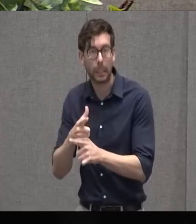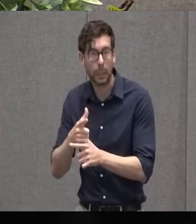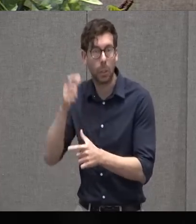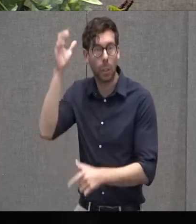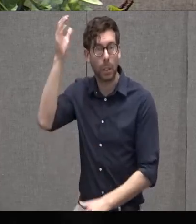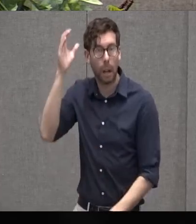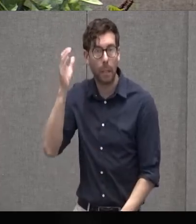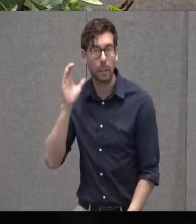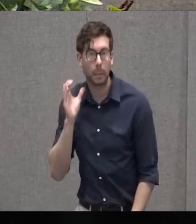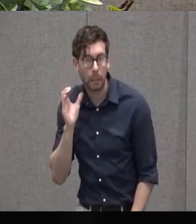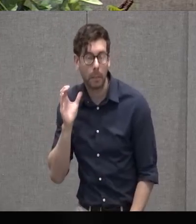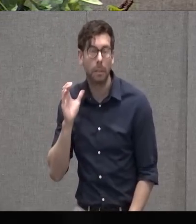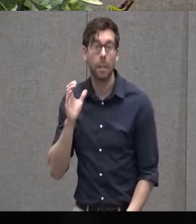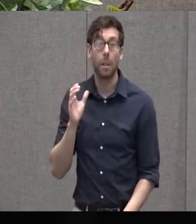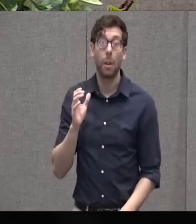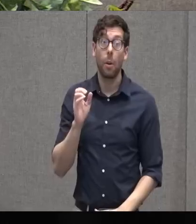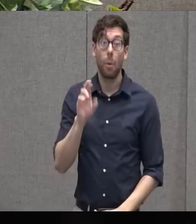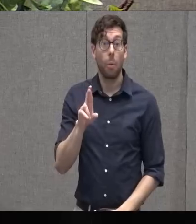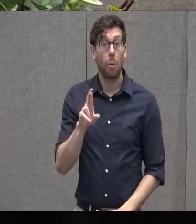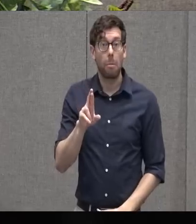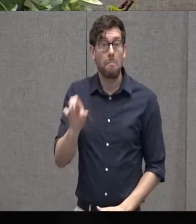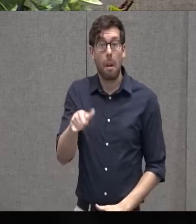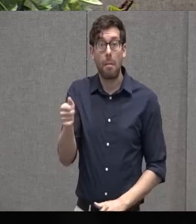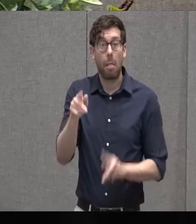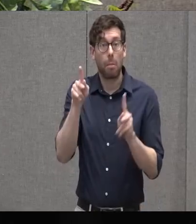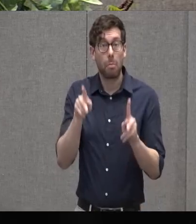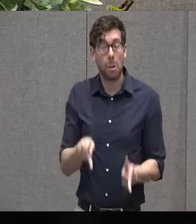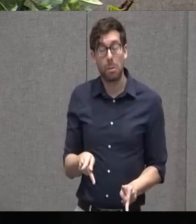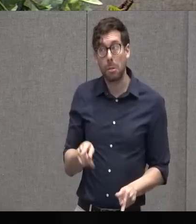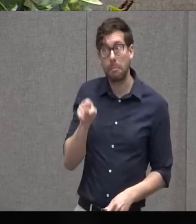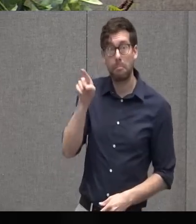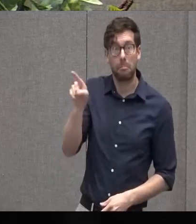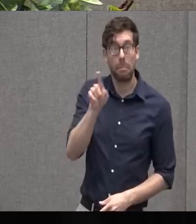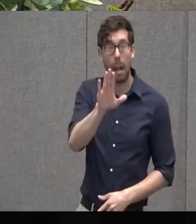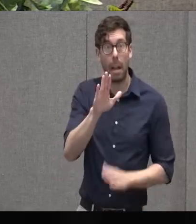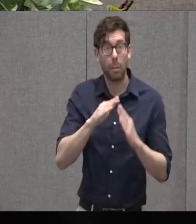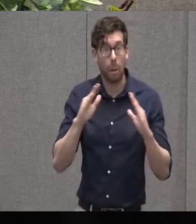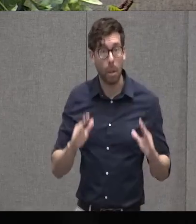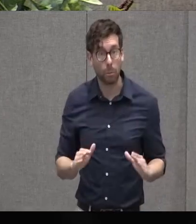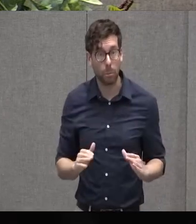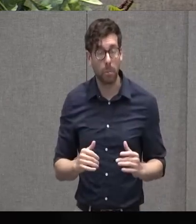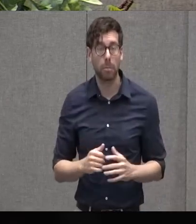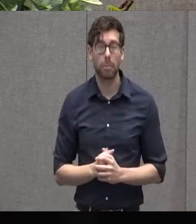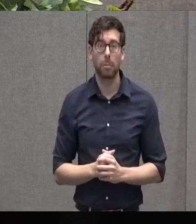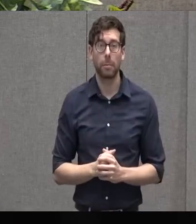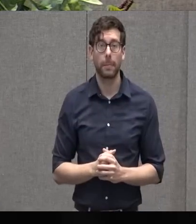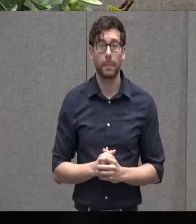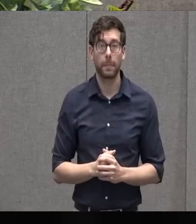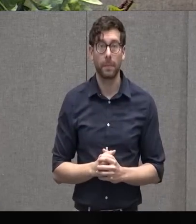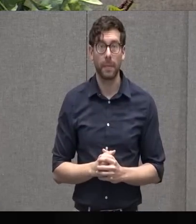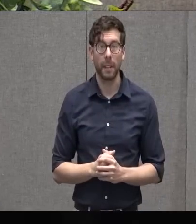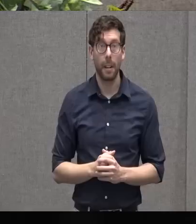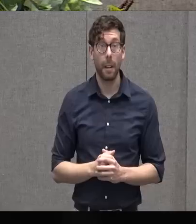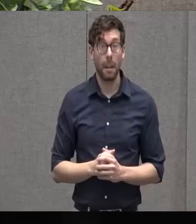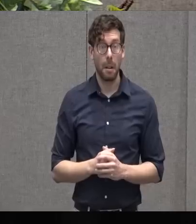maybe even with someone at your house but I'm gonna start by just playing all by myself.